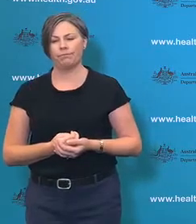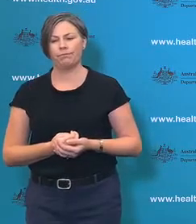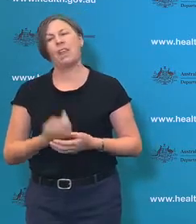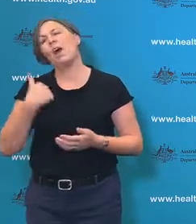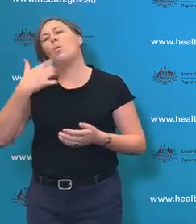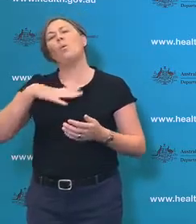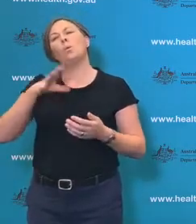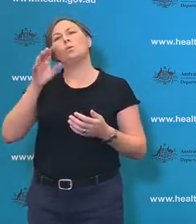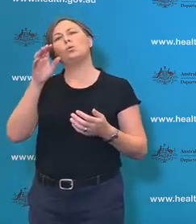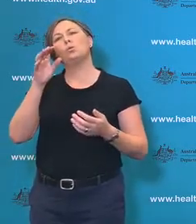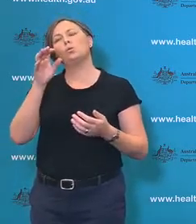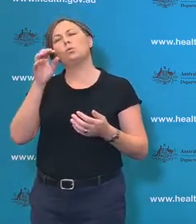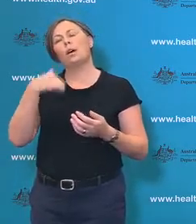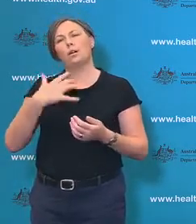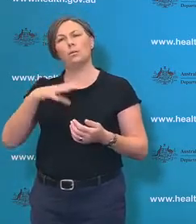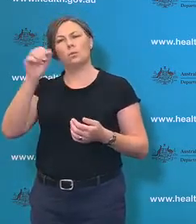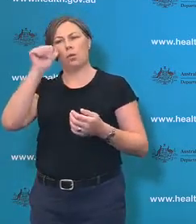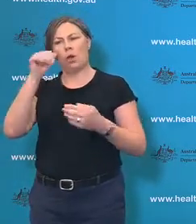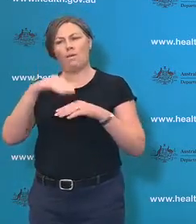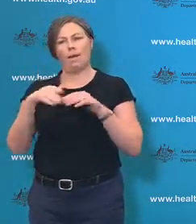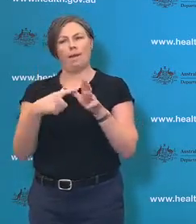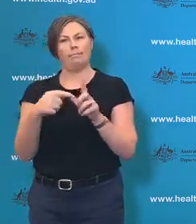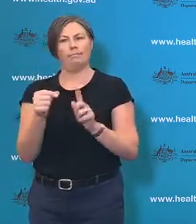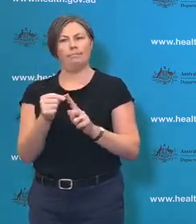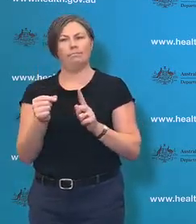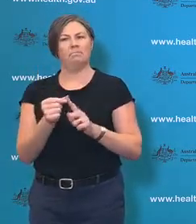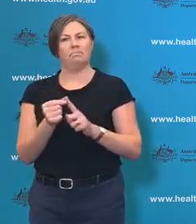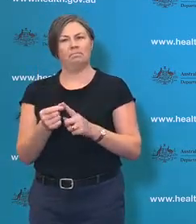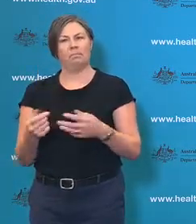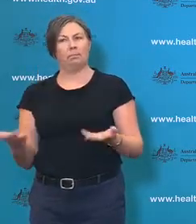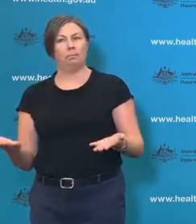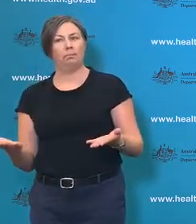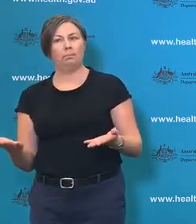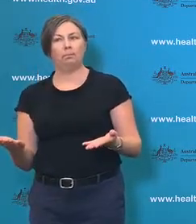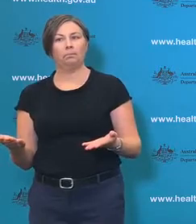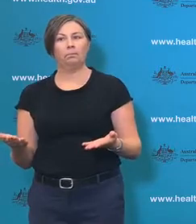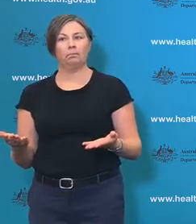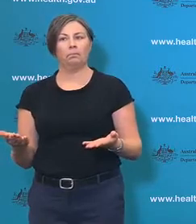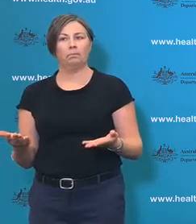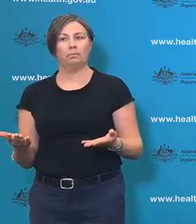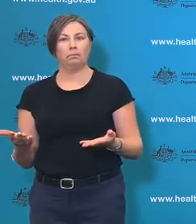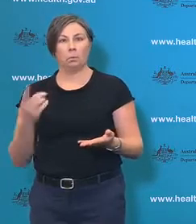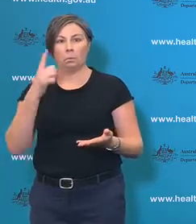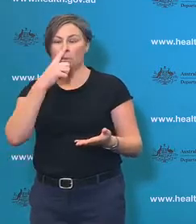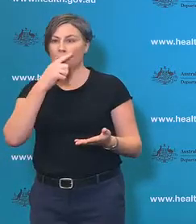COVIDSafe app the going? Has it been accessed anymore in this